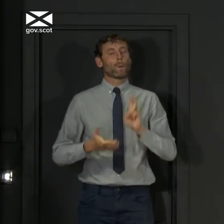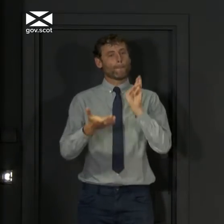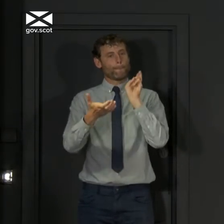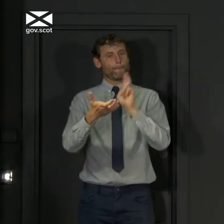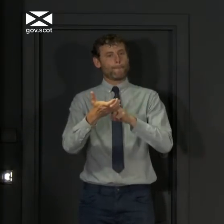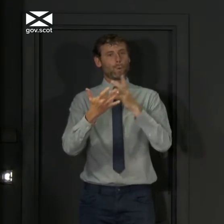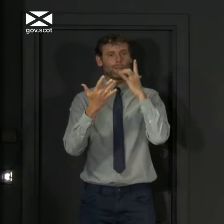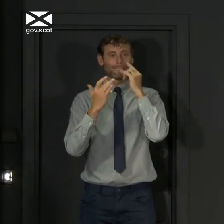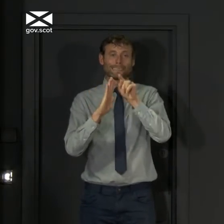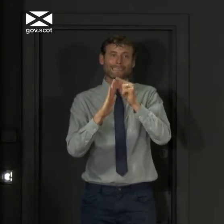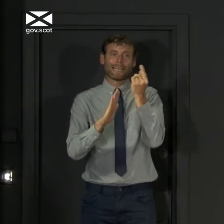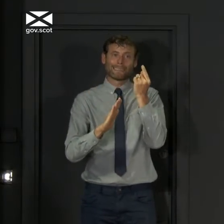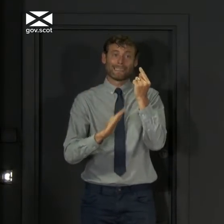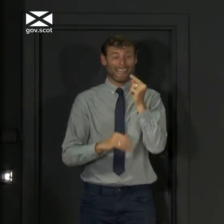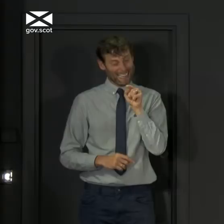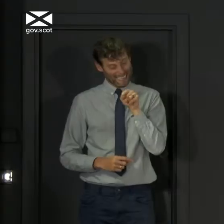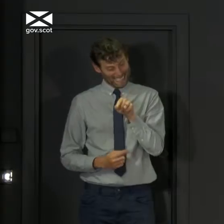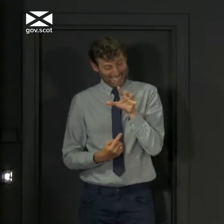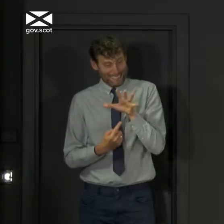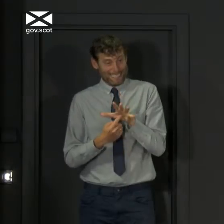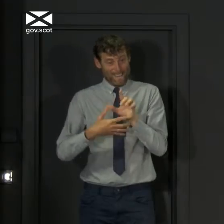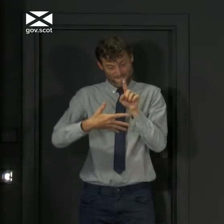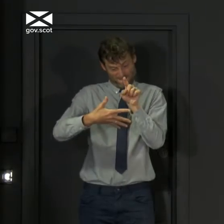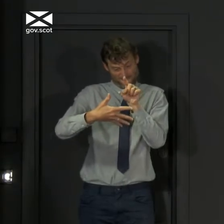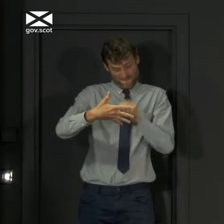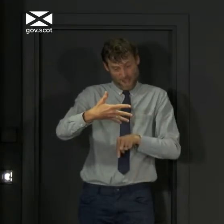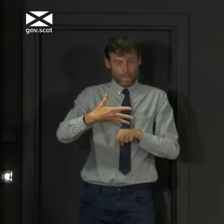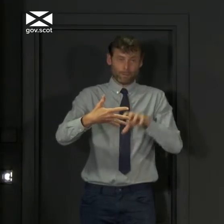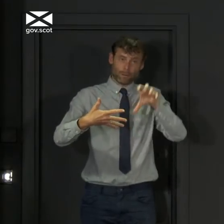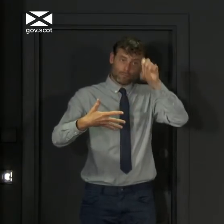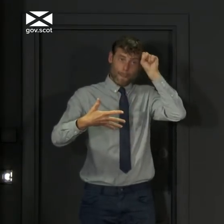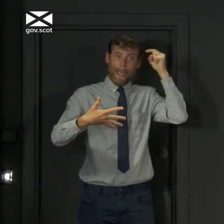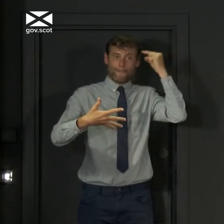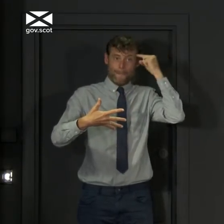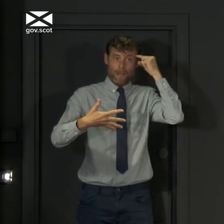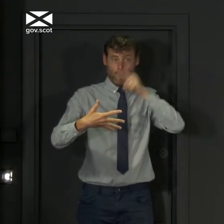test. These are increasingly the five key things that all of us can do to keep the virus